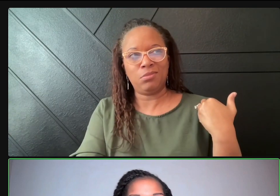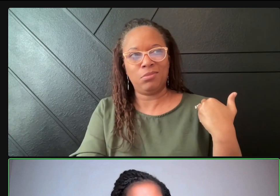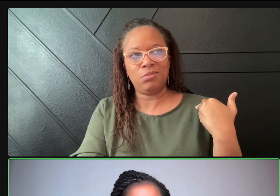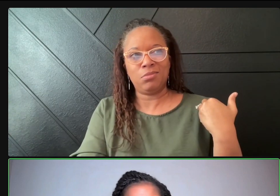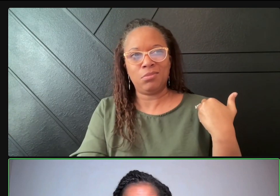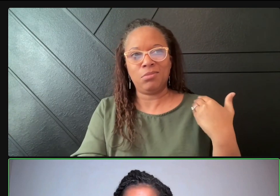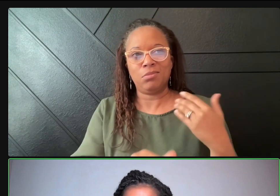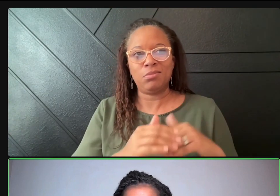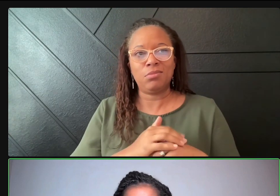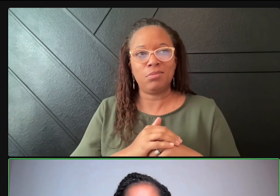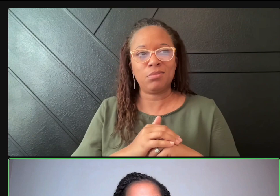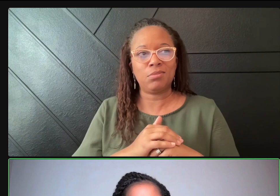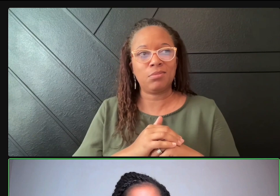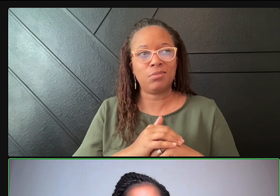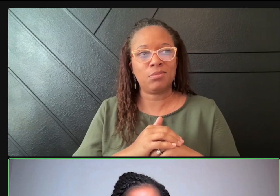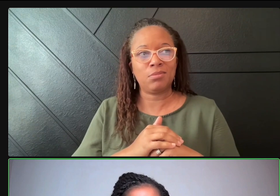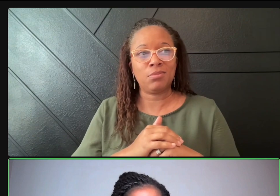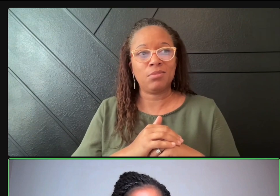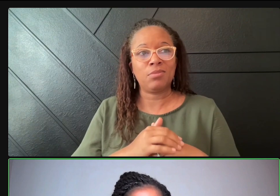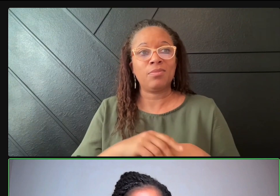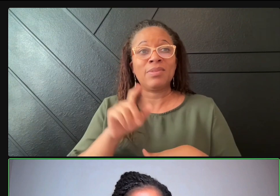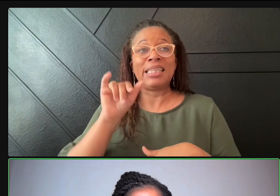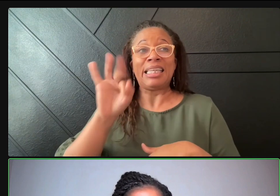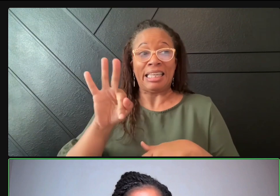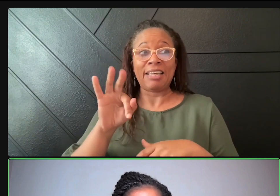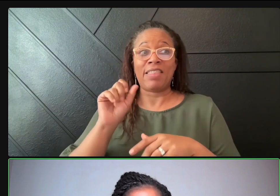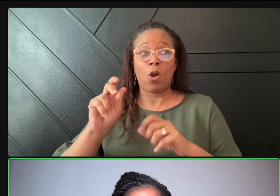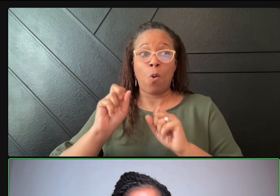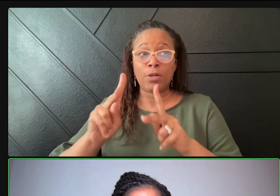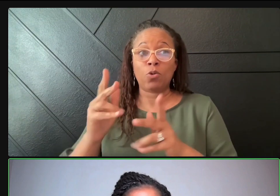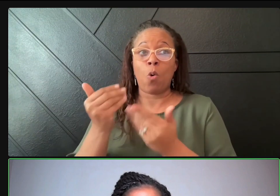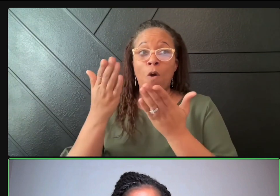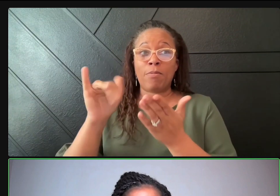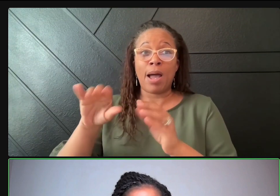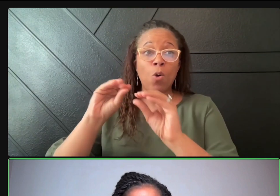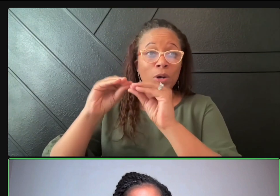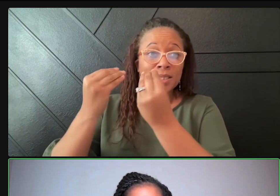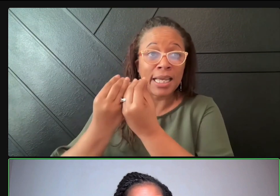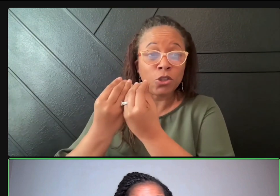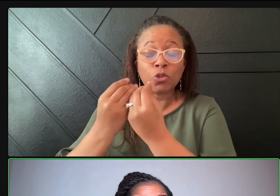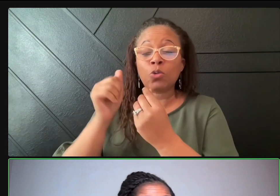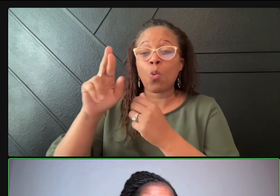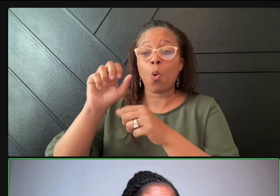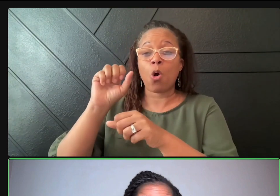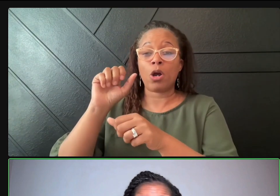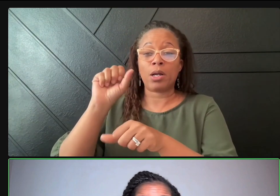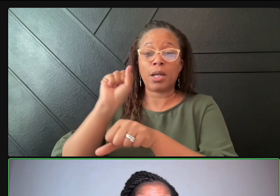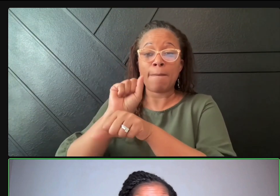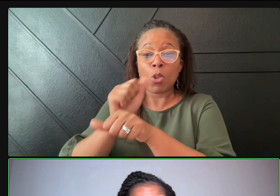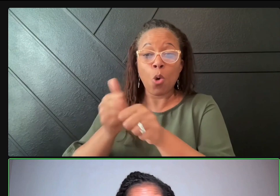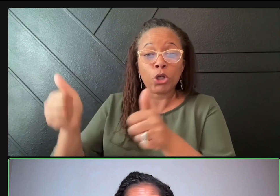that means the college or university would be responsible. If the opportunity is being offered